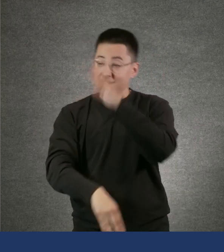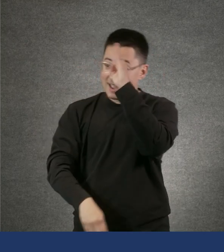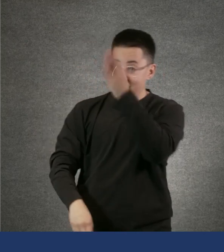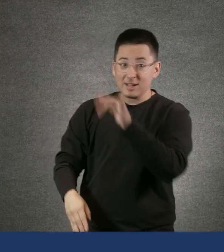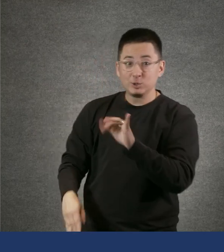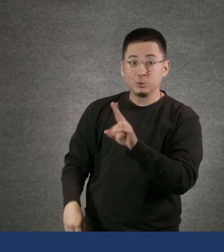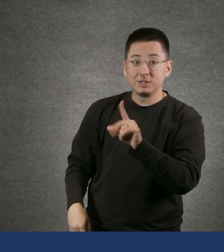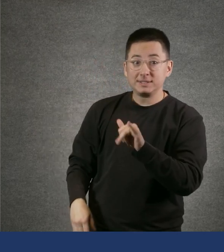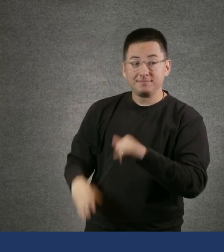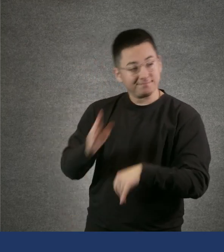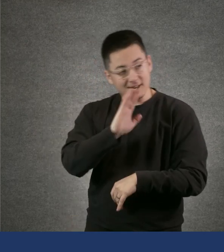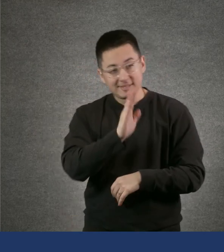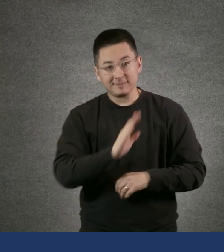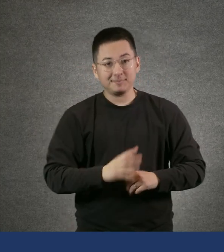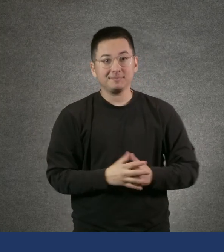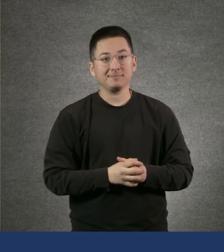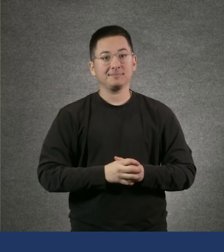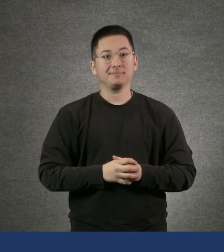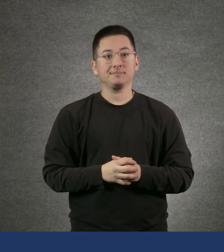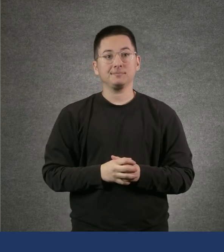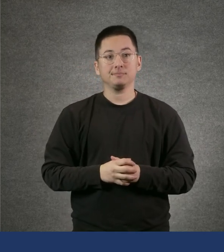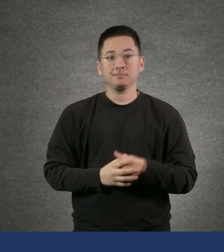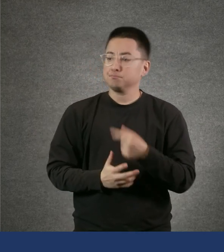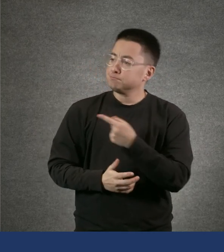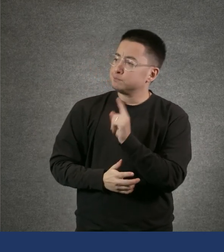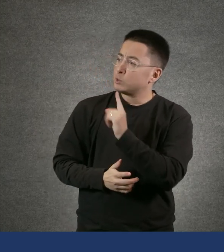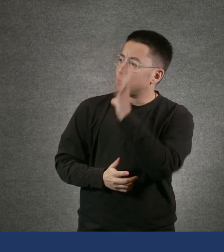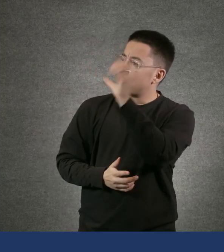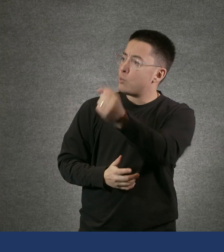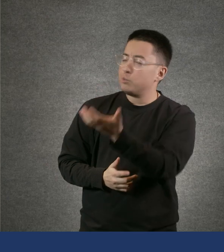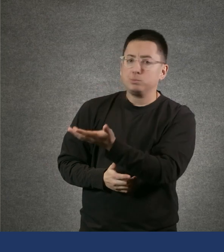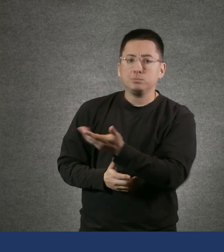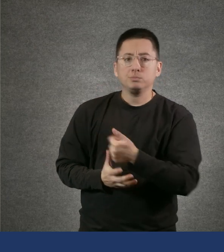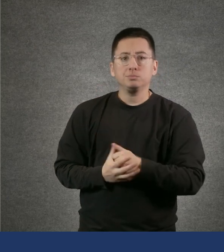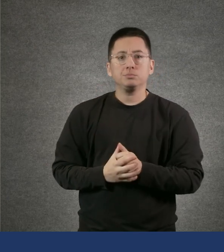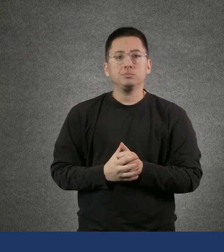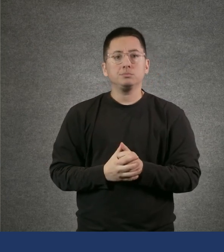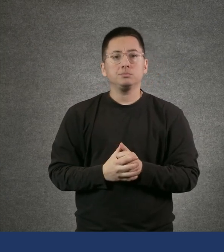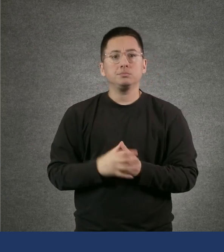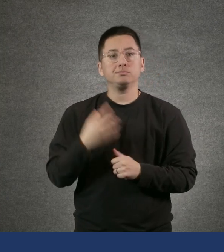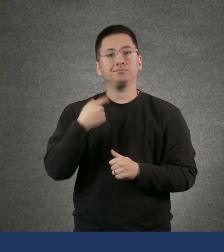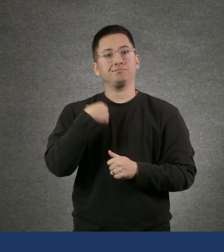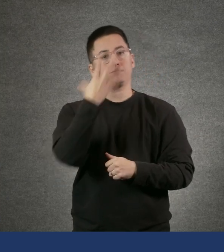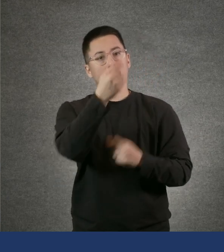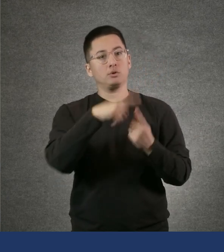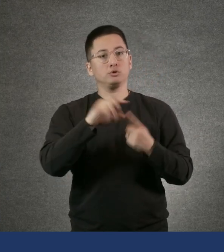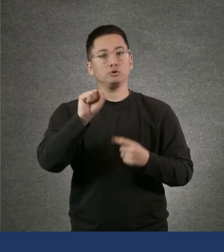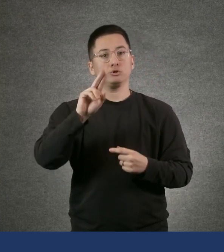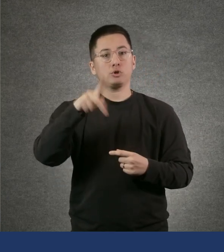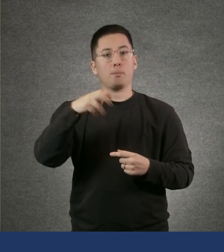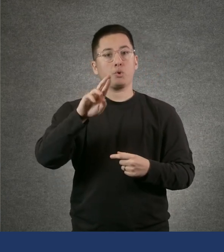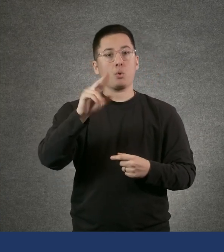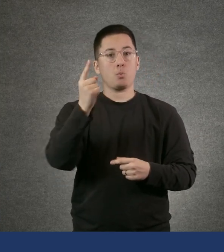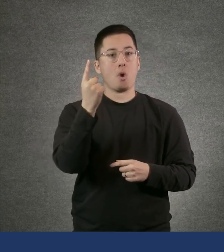Good afternoon. Hi, Judy. Hi. Hi, where are you off to today? I'm headed to Super One North.